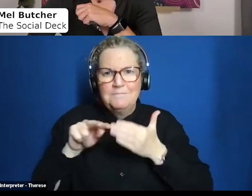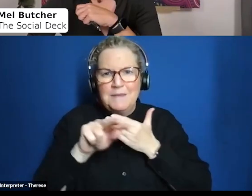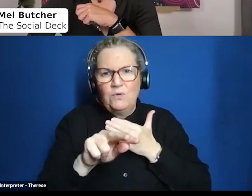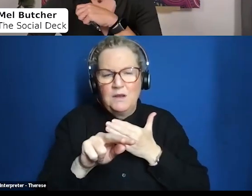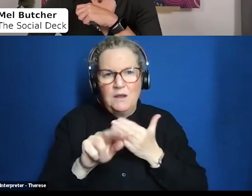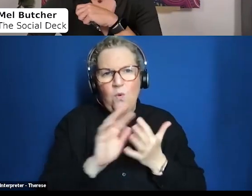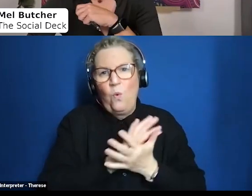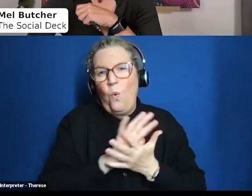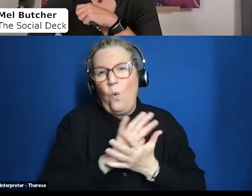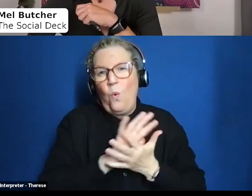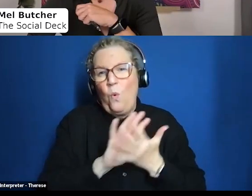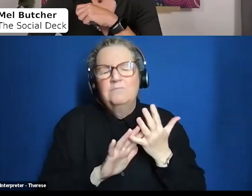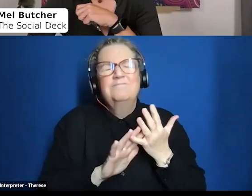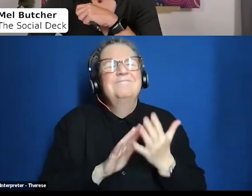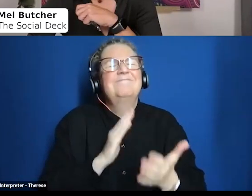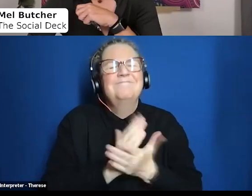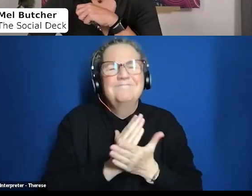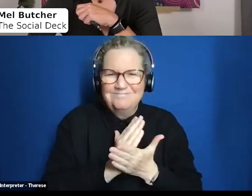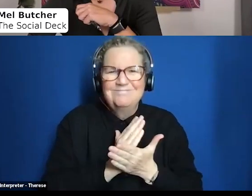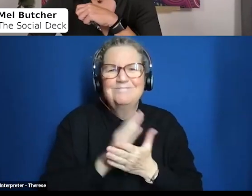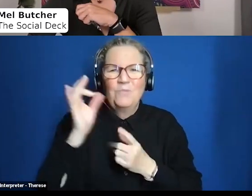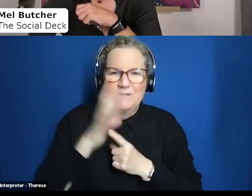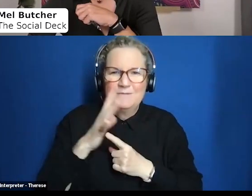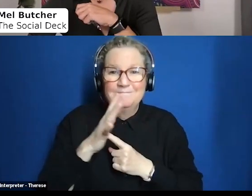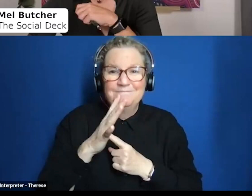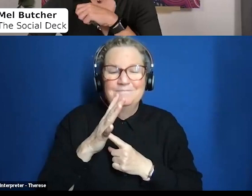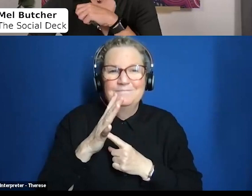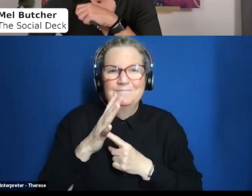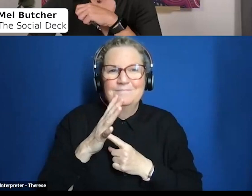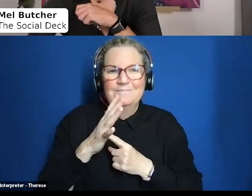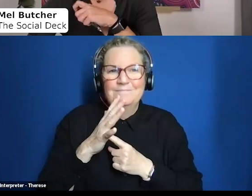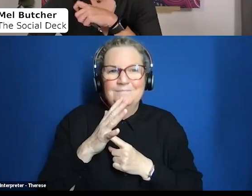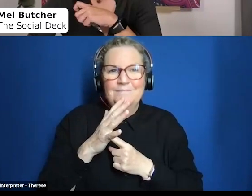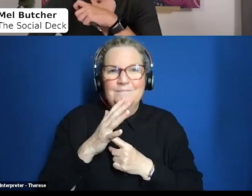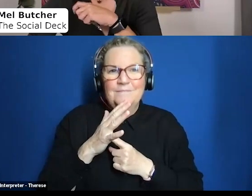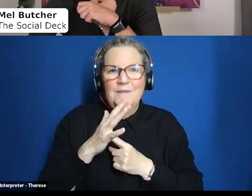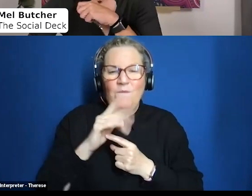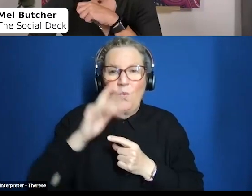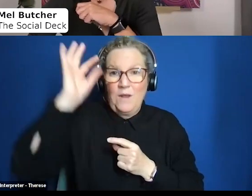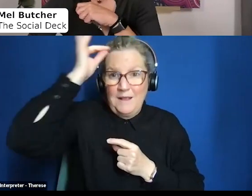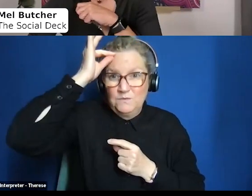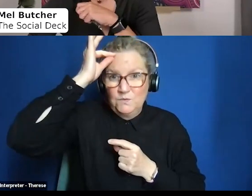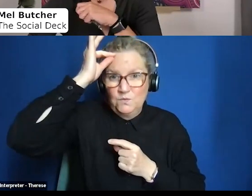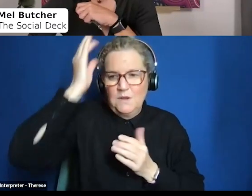at the forefront of the council in terms of developing the charter.